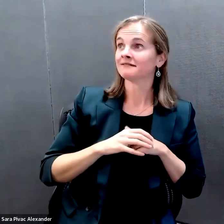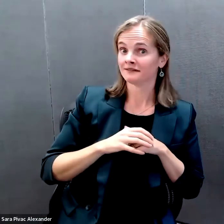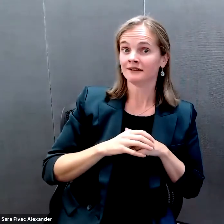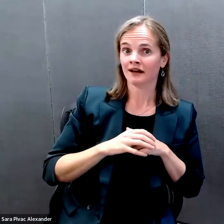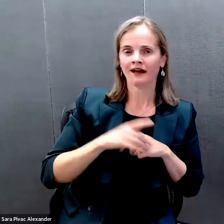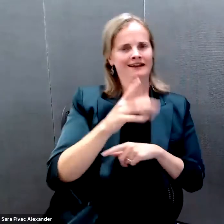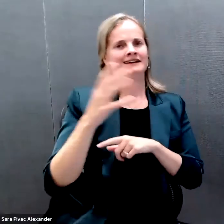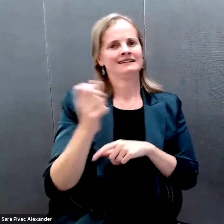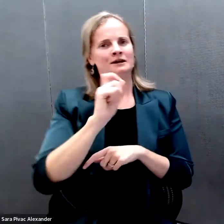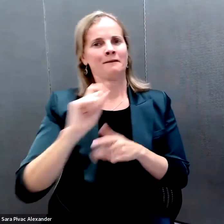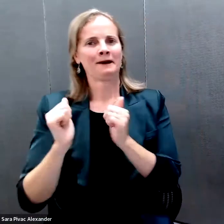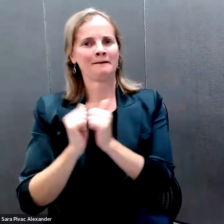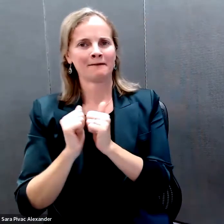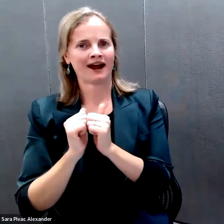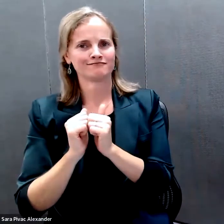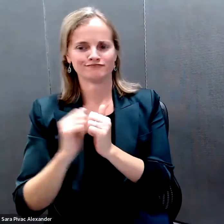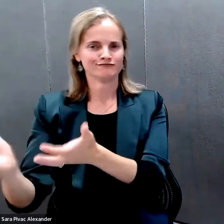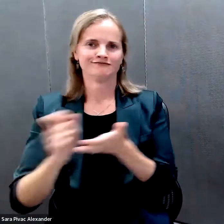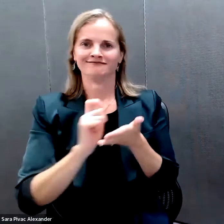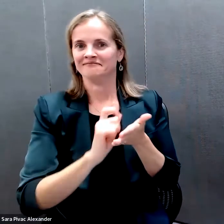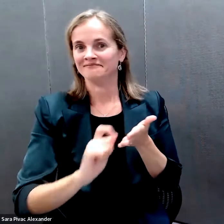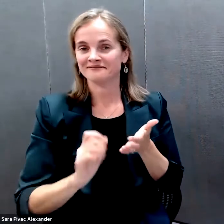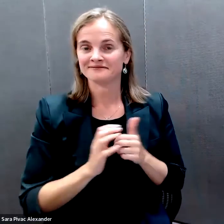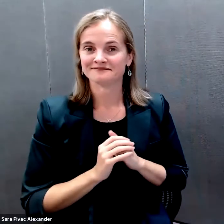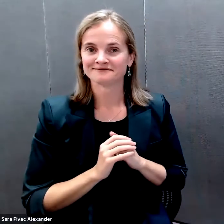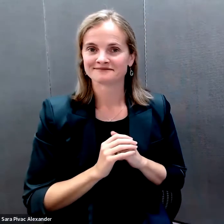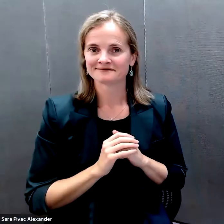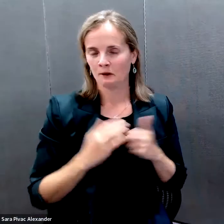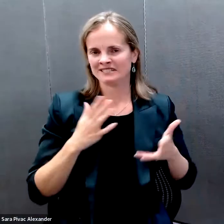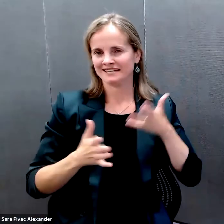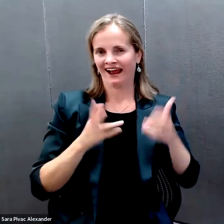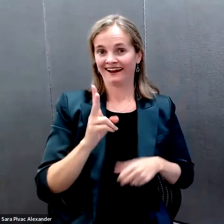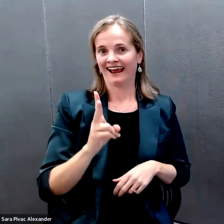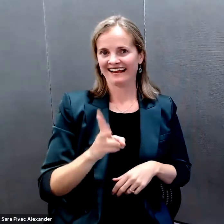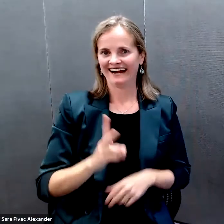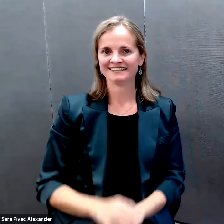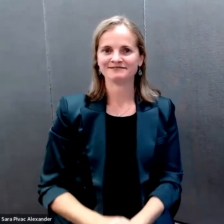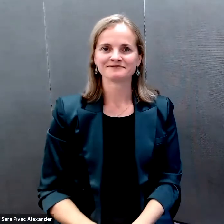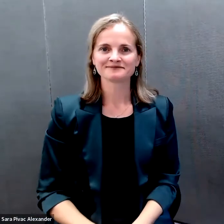a deaf person might not and be pleased or they might have some paper with them or you can get some paper we'll sign that again